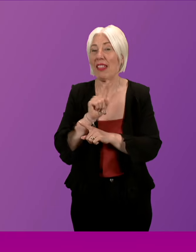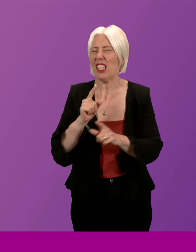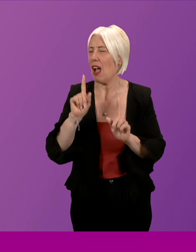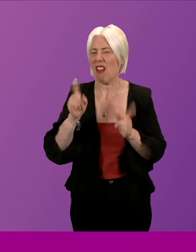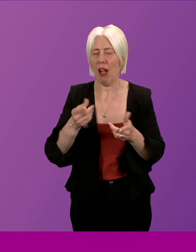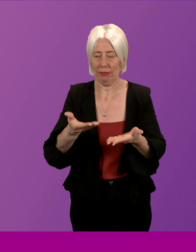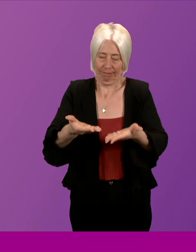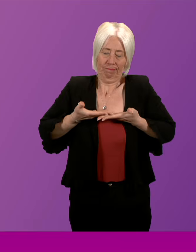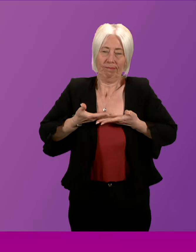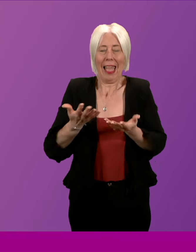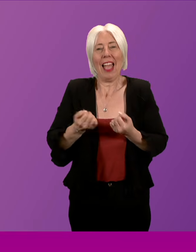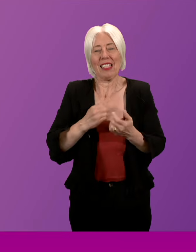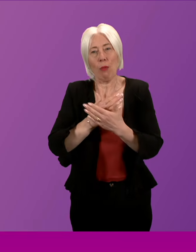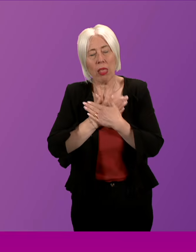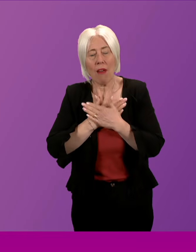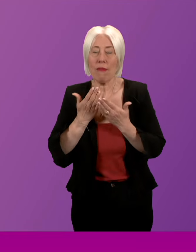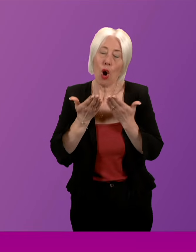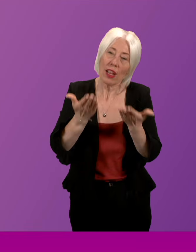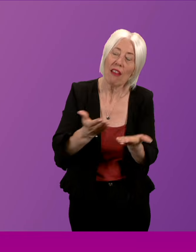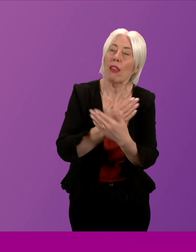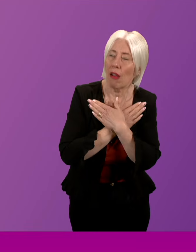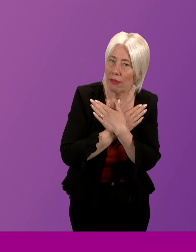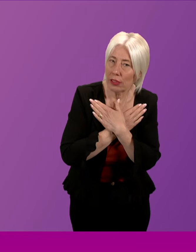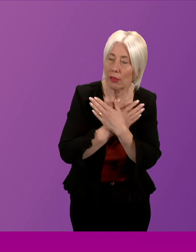I note that the Scottish Government is committed to reviewing the effect that delays to permanence